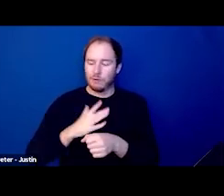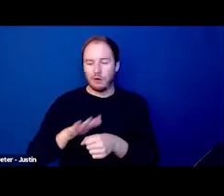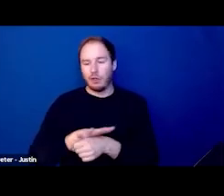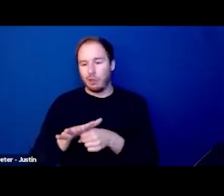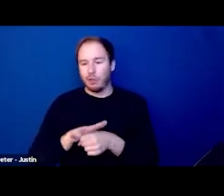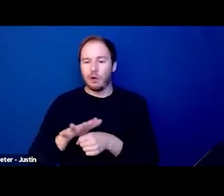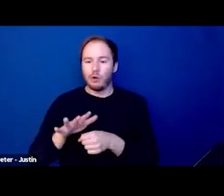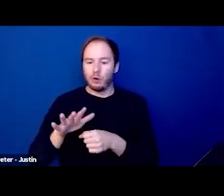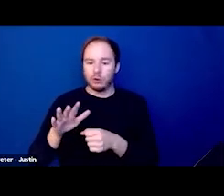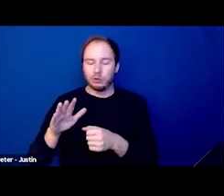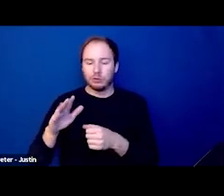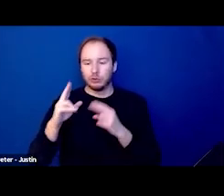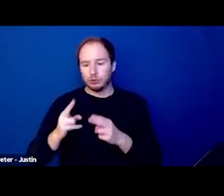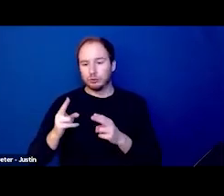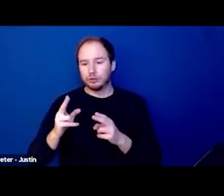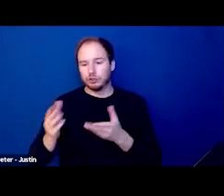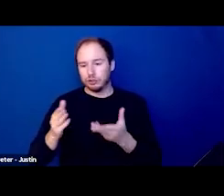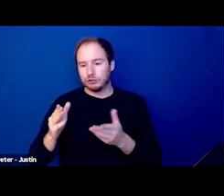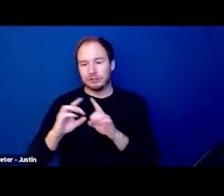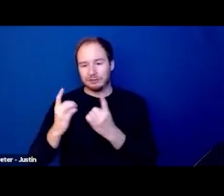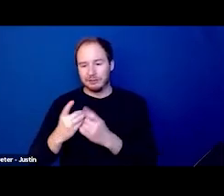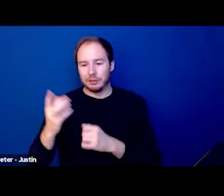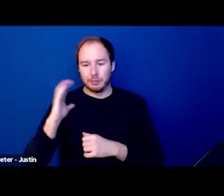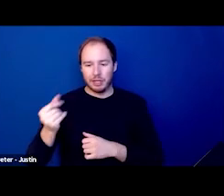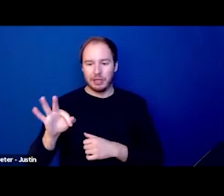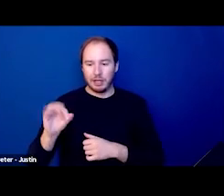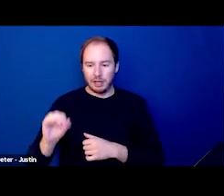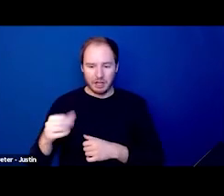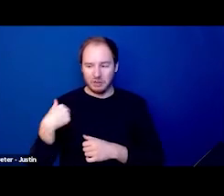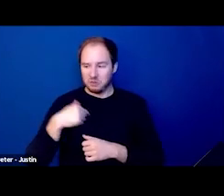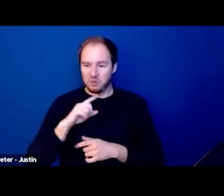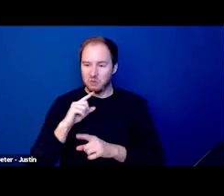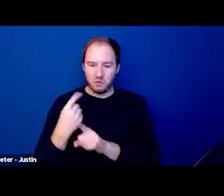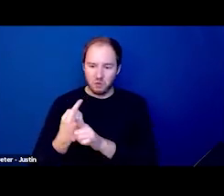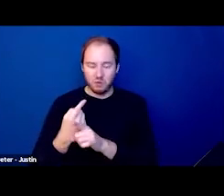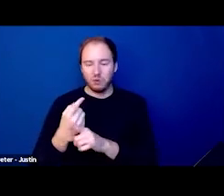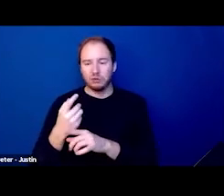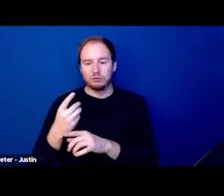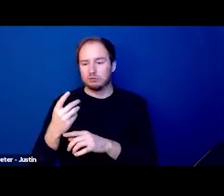and Human Services division back in 1990. And at that time we were just homeless programs, that's all.